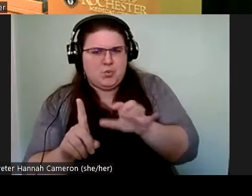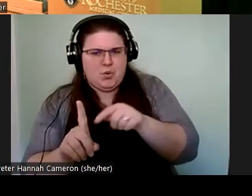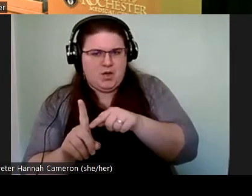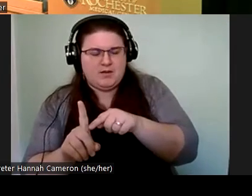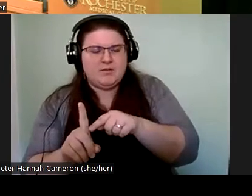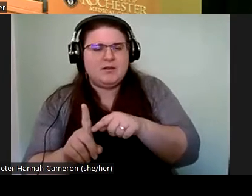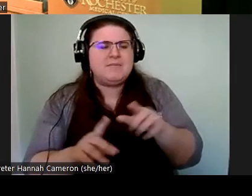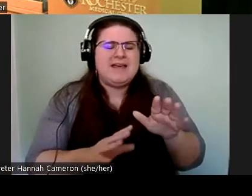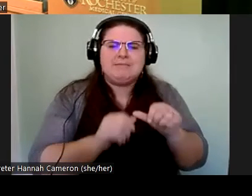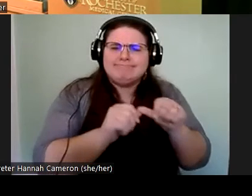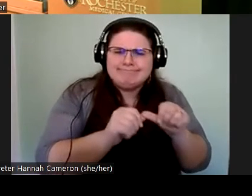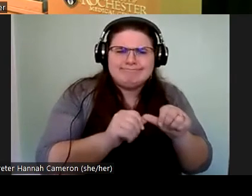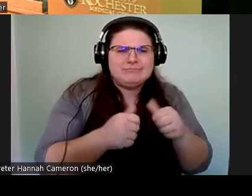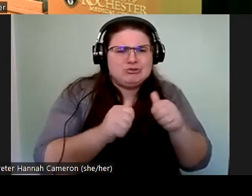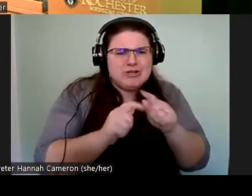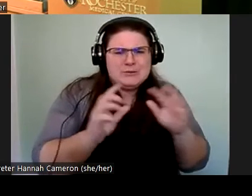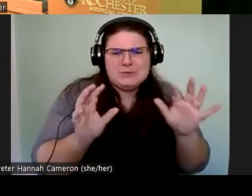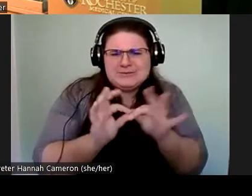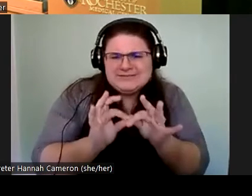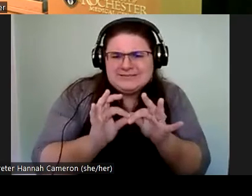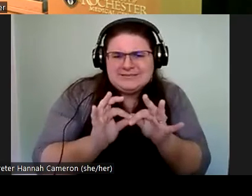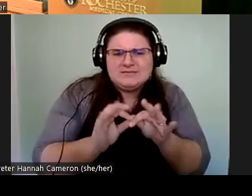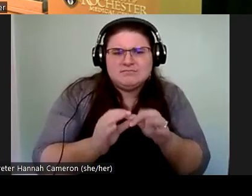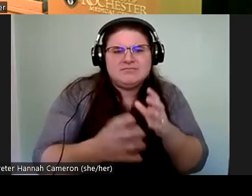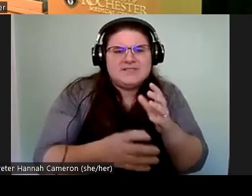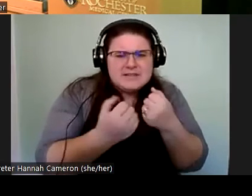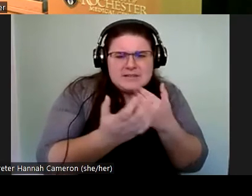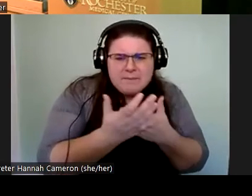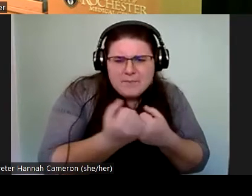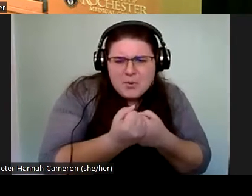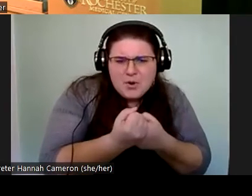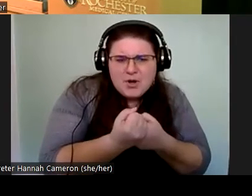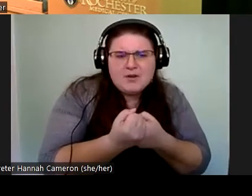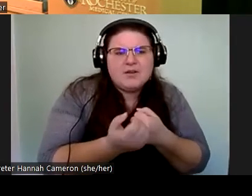there um get some support and it'll be okay um giving them information about the commitment